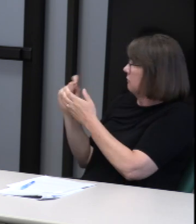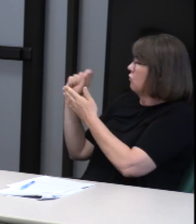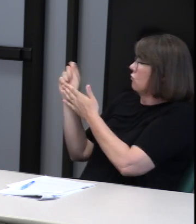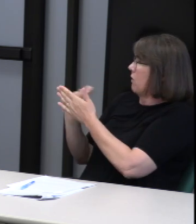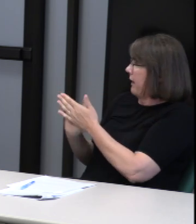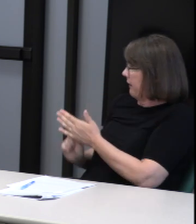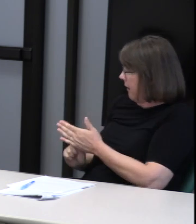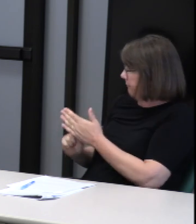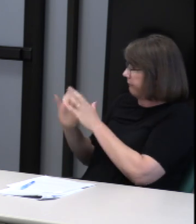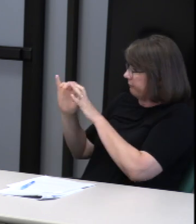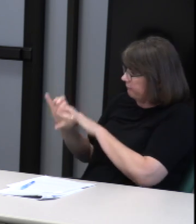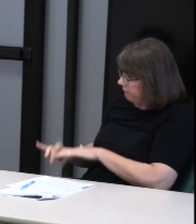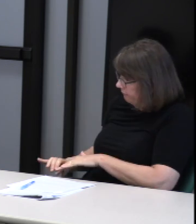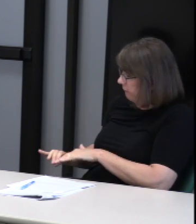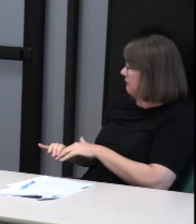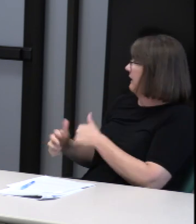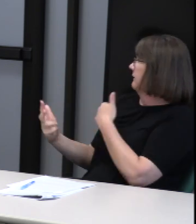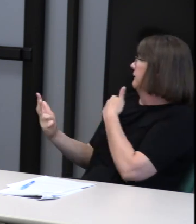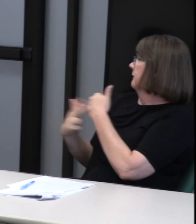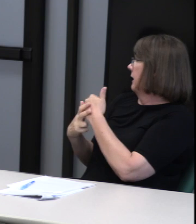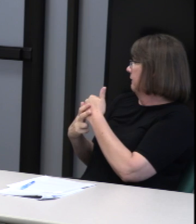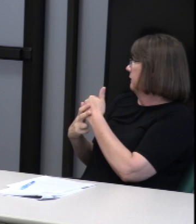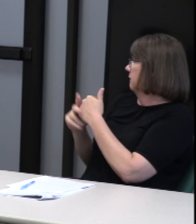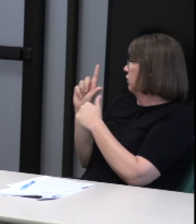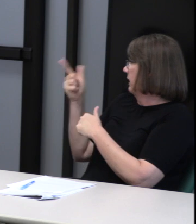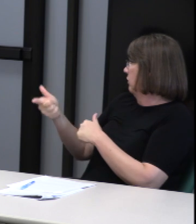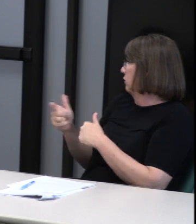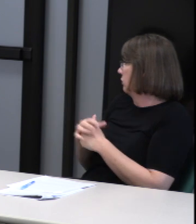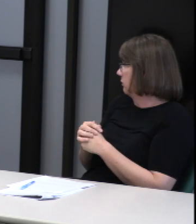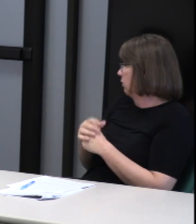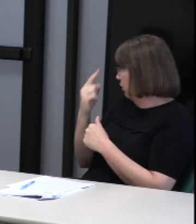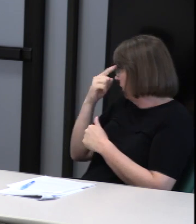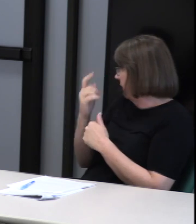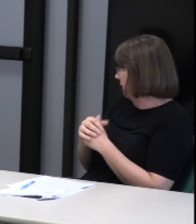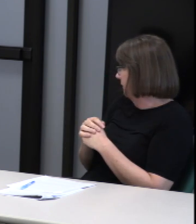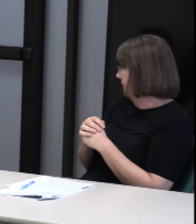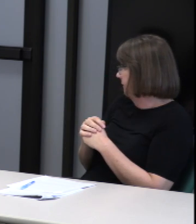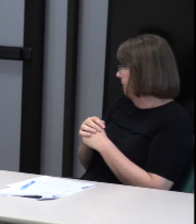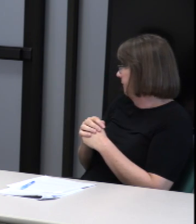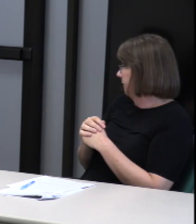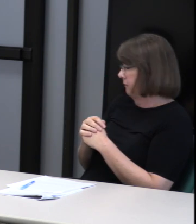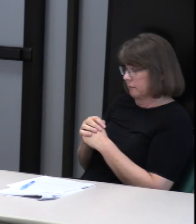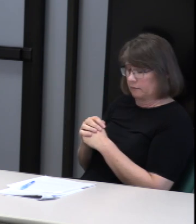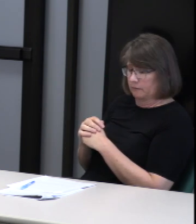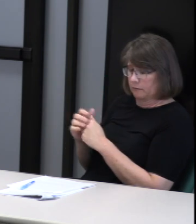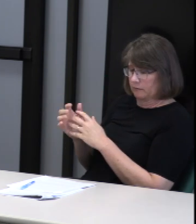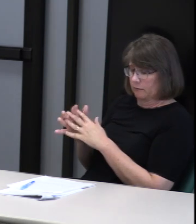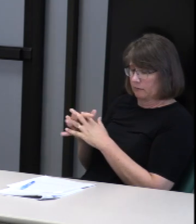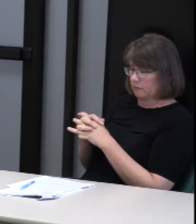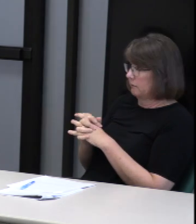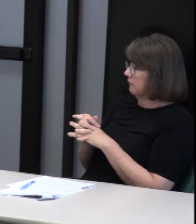Why don't we sit down and make a plan and save that for later? What do you think?